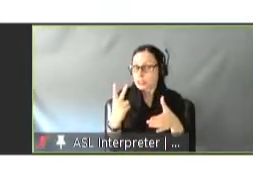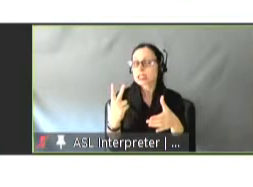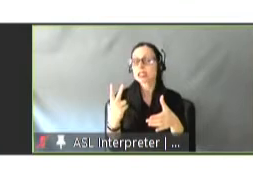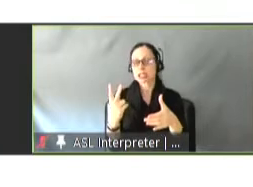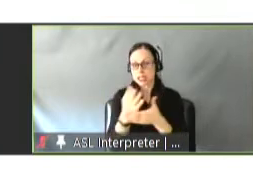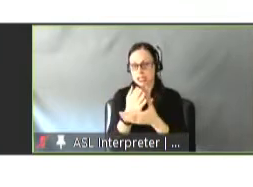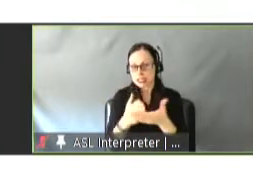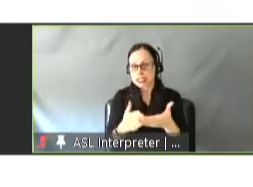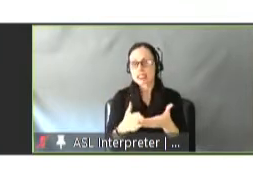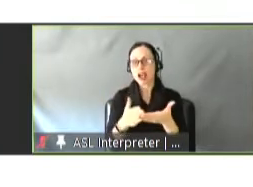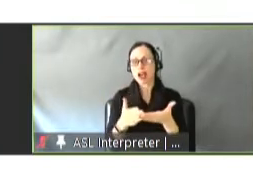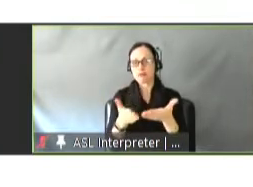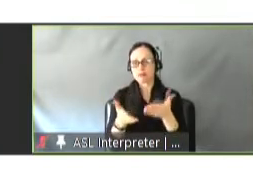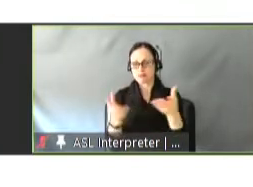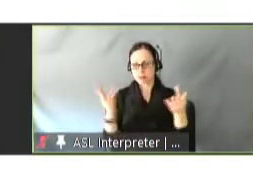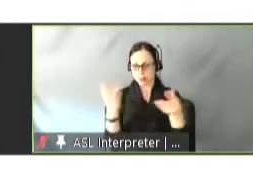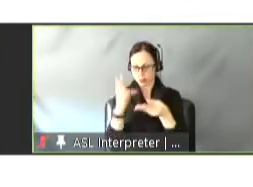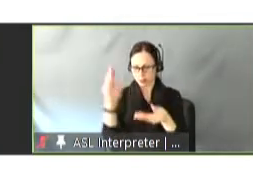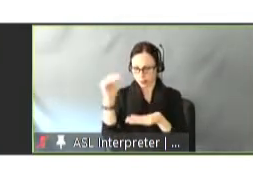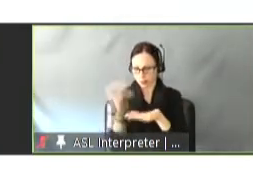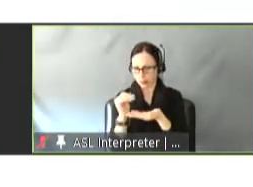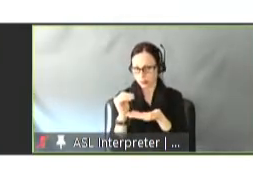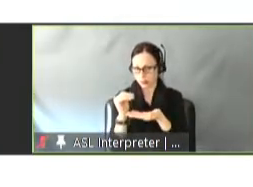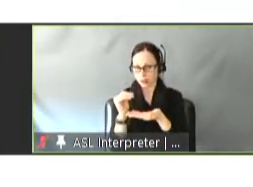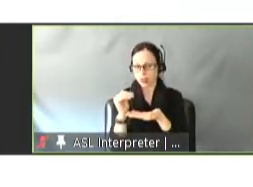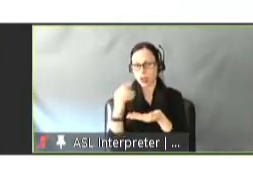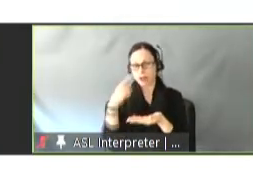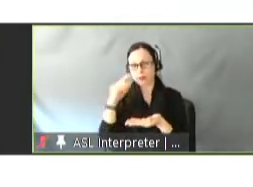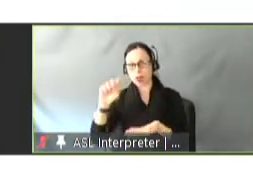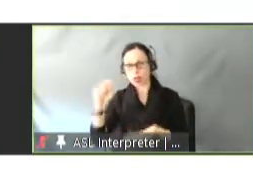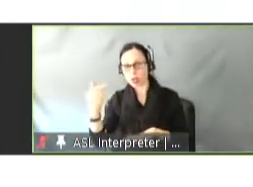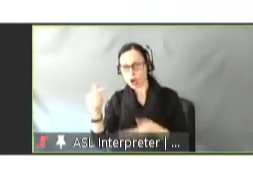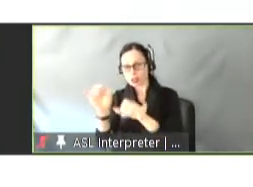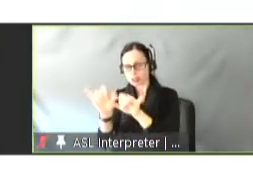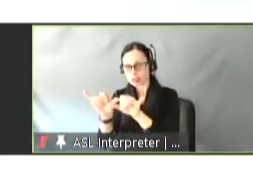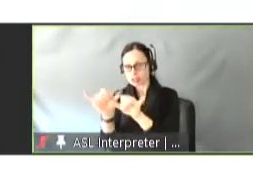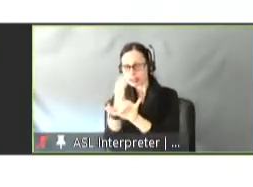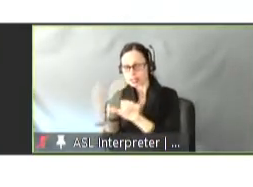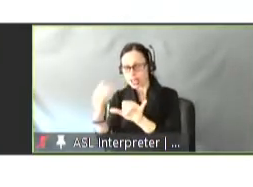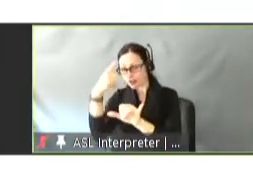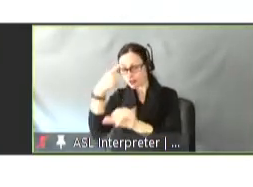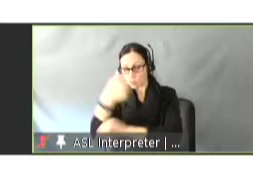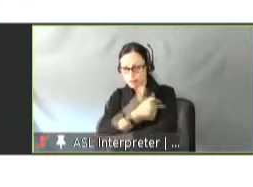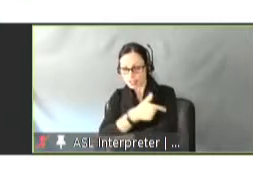virus, there is a dramatic decrease on the log scale in the vaccinated and boosted animals,